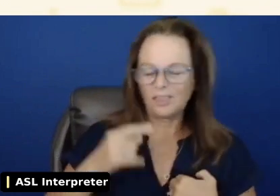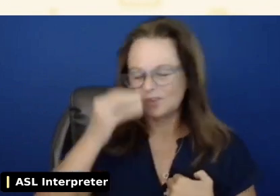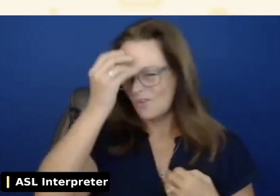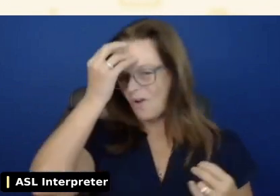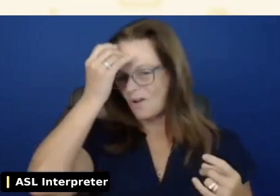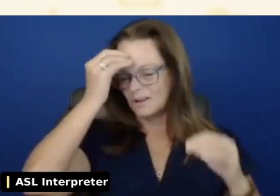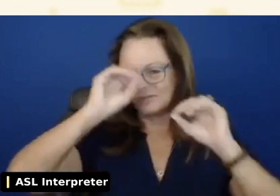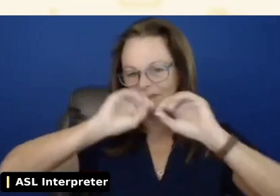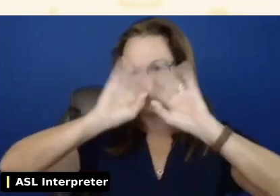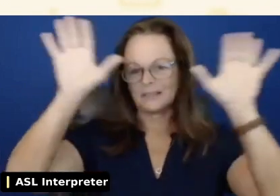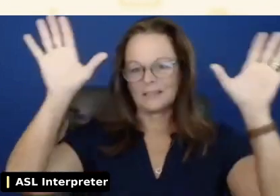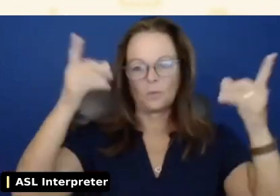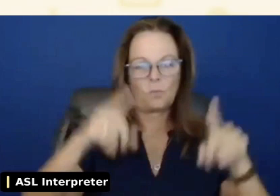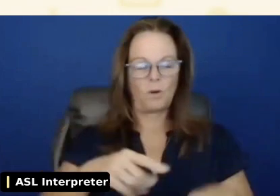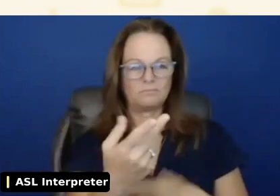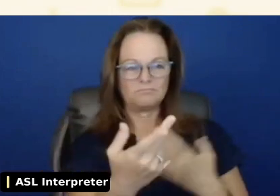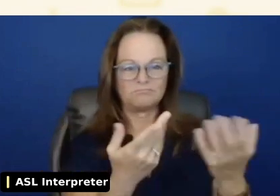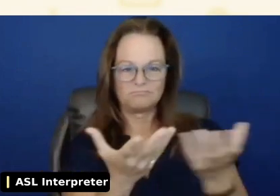what someone is just telling.